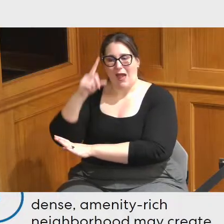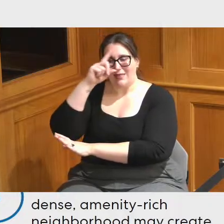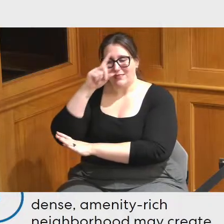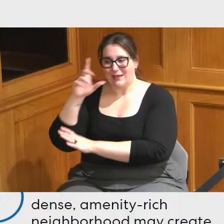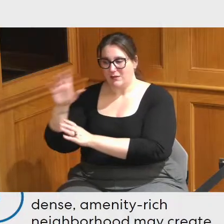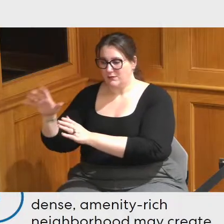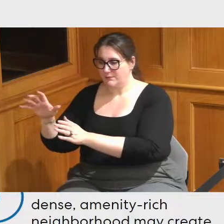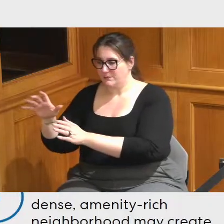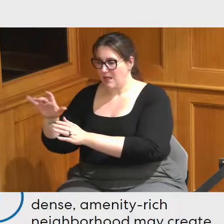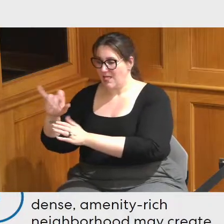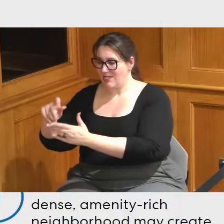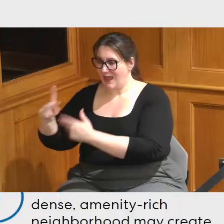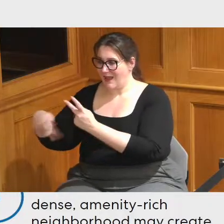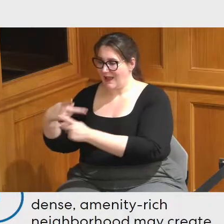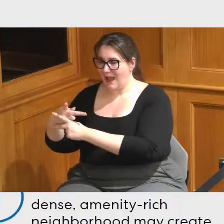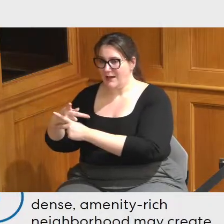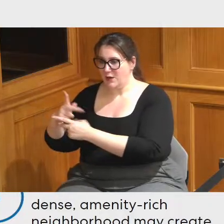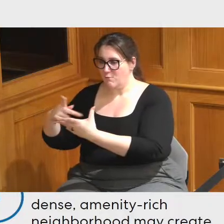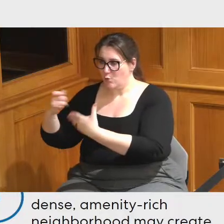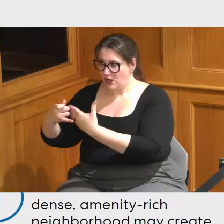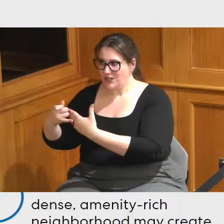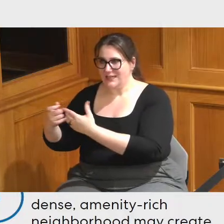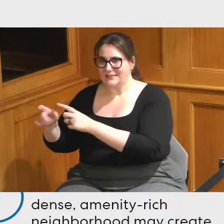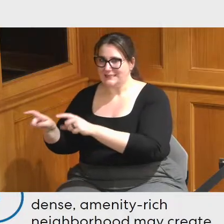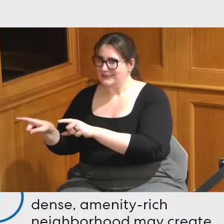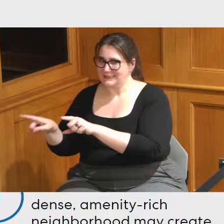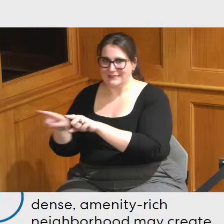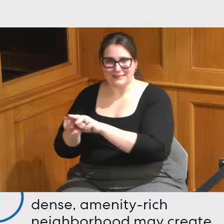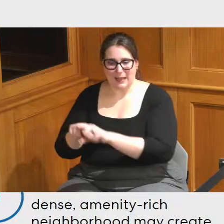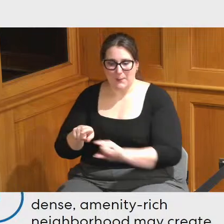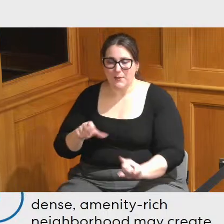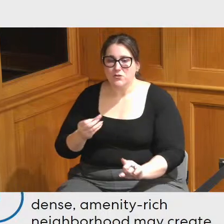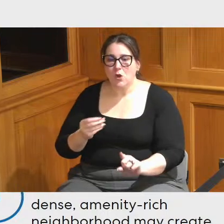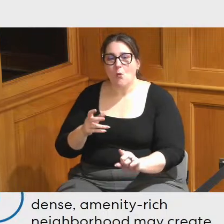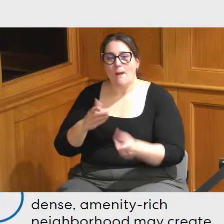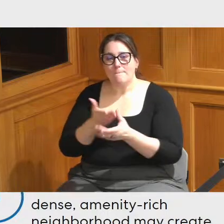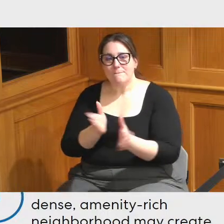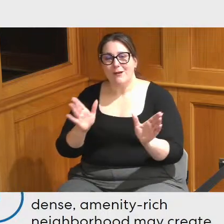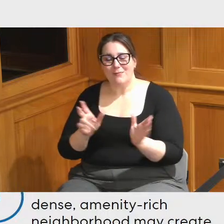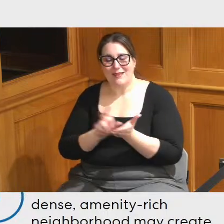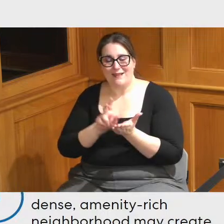this is what it takes to to really get them going. It is public investment that helps support the the